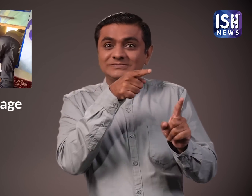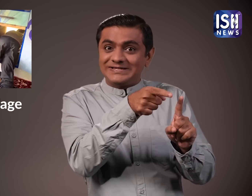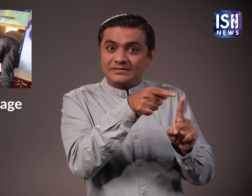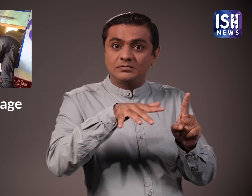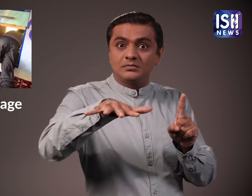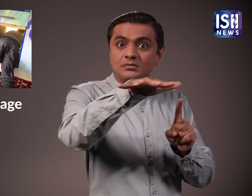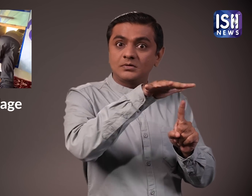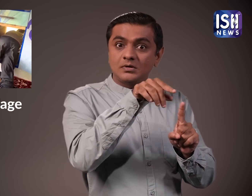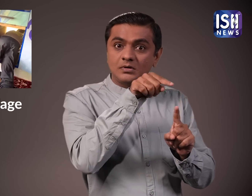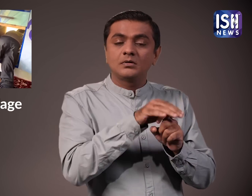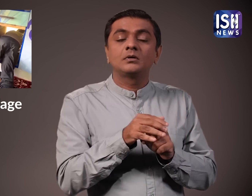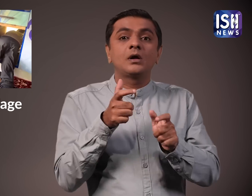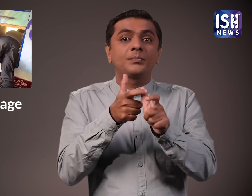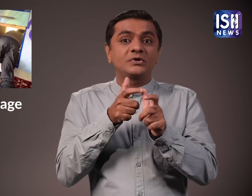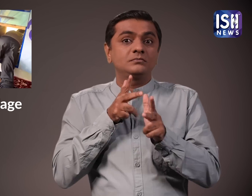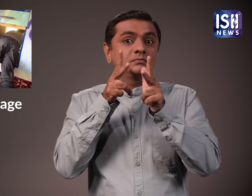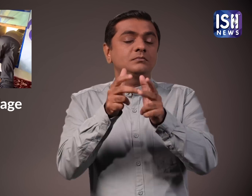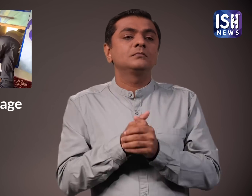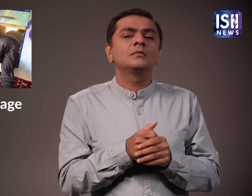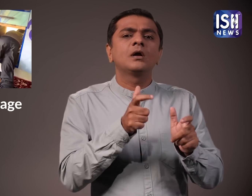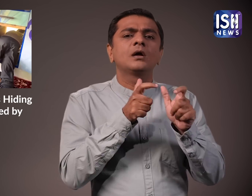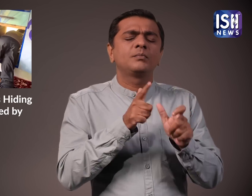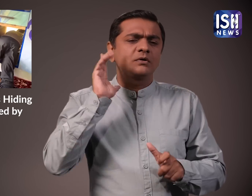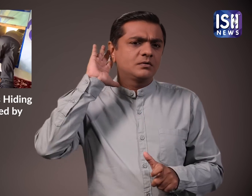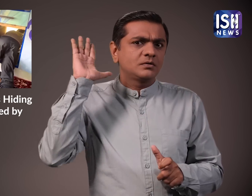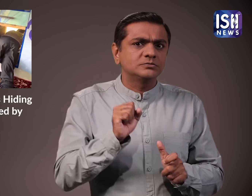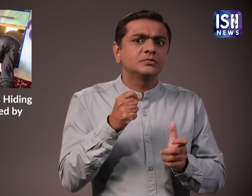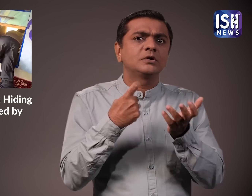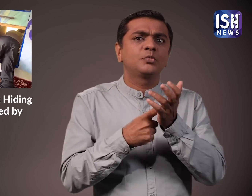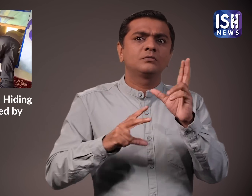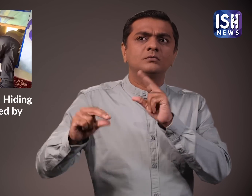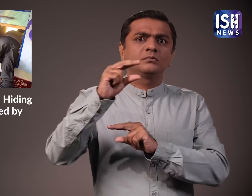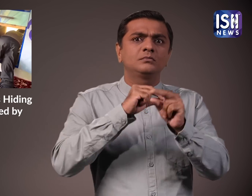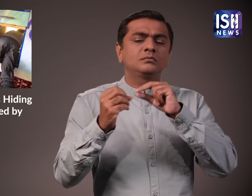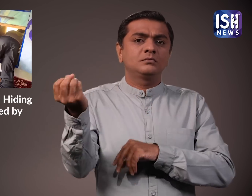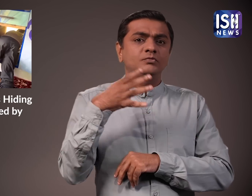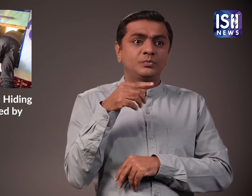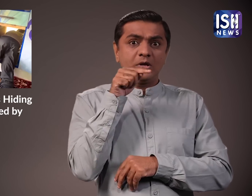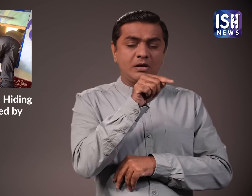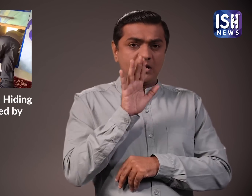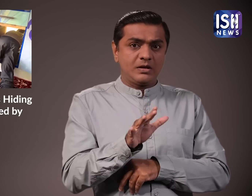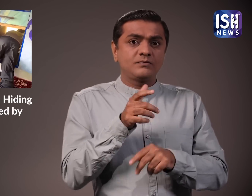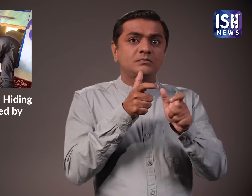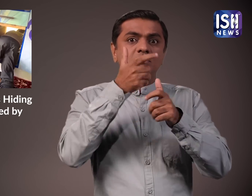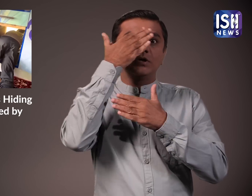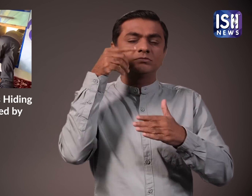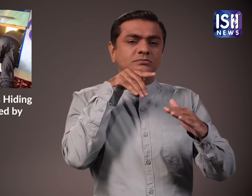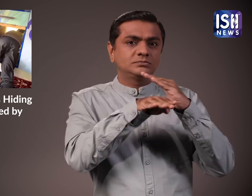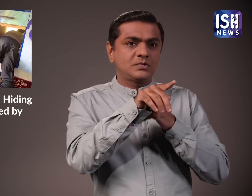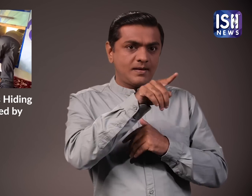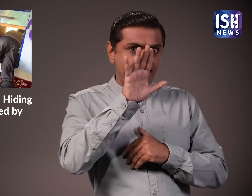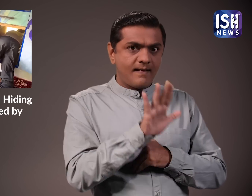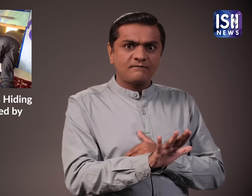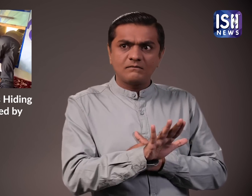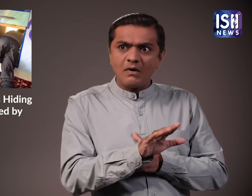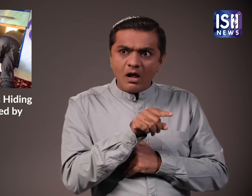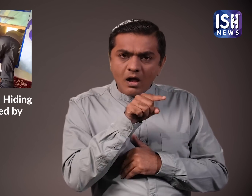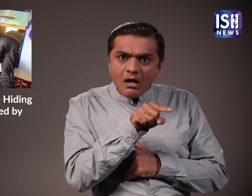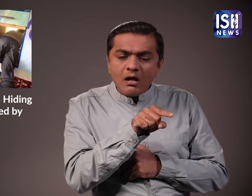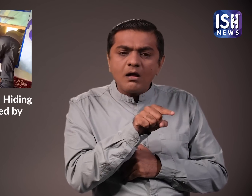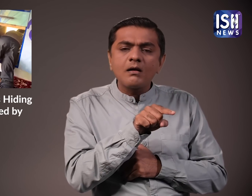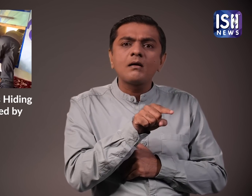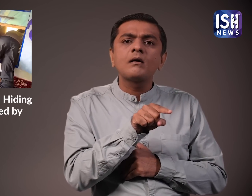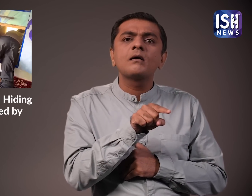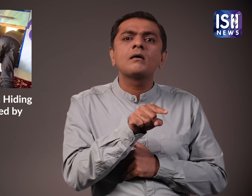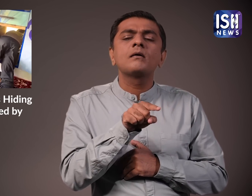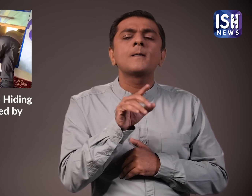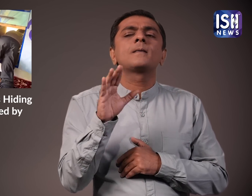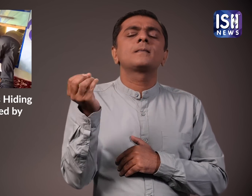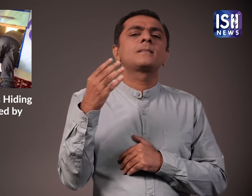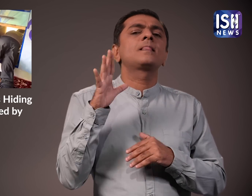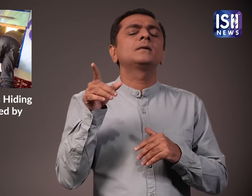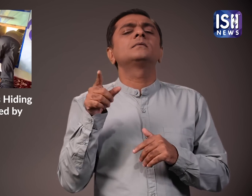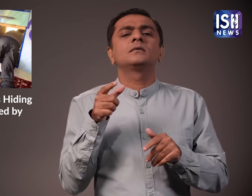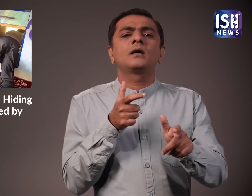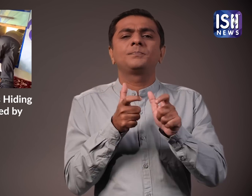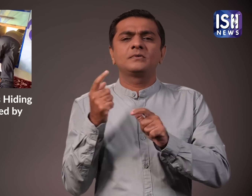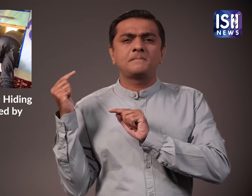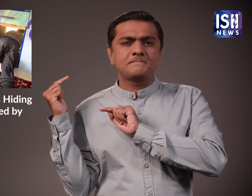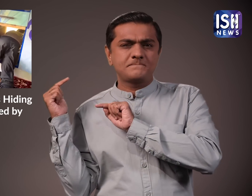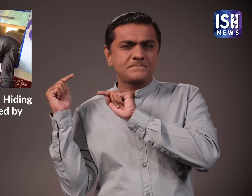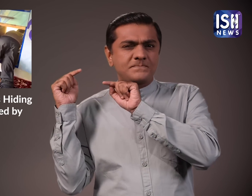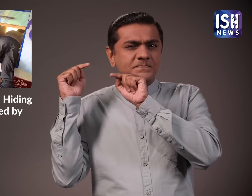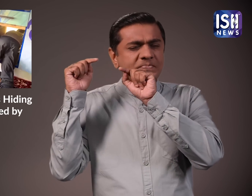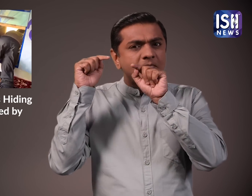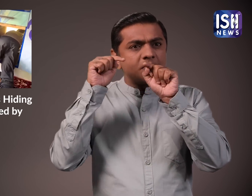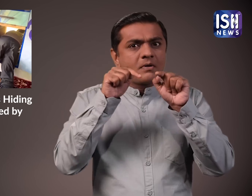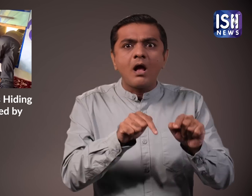The army reached the house where the Indian Intelligence suspected the terrorists to be hiding.